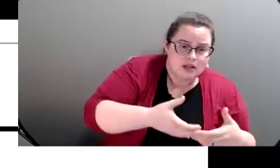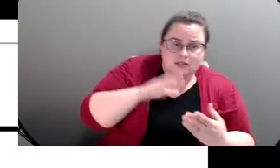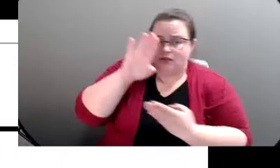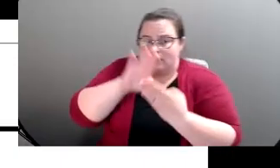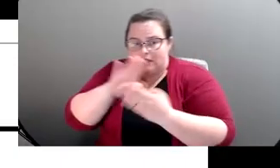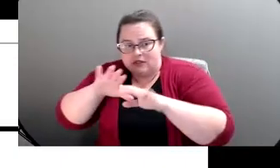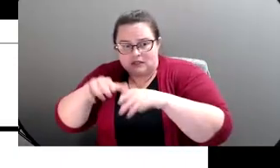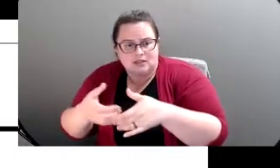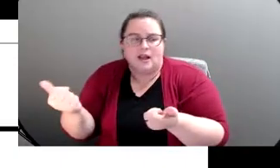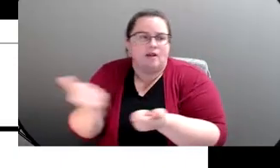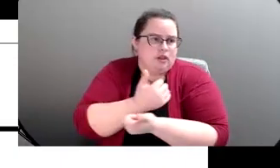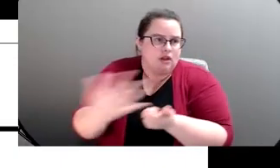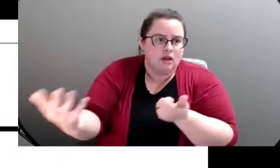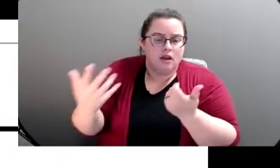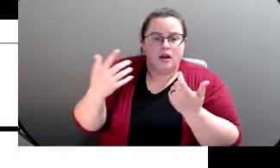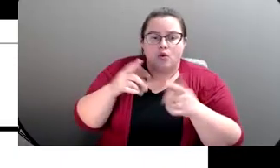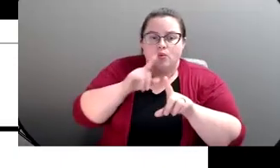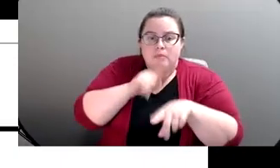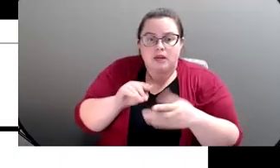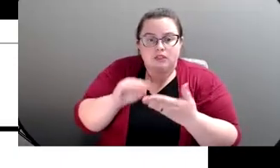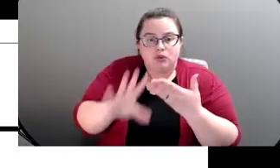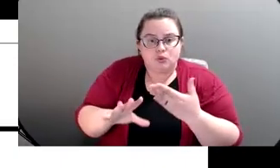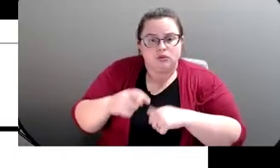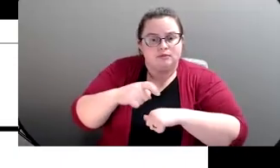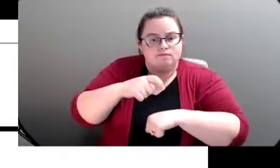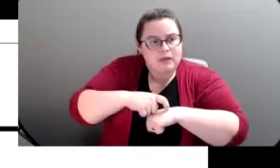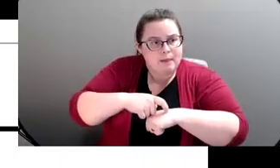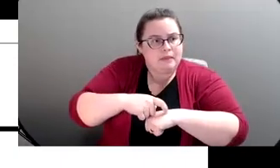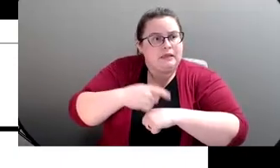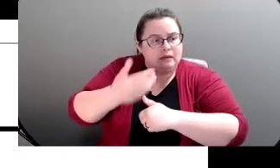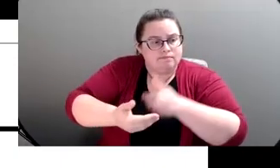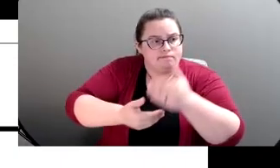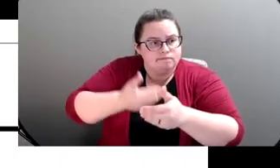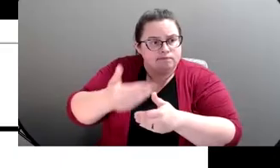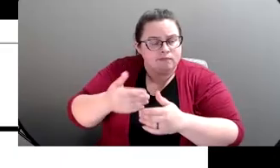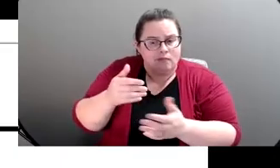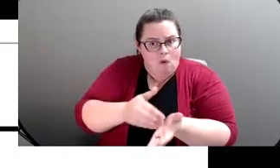responding to students in a timely manner can make all the difference. So I know it's difficult.